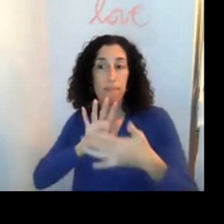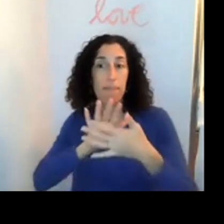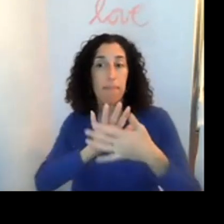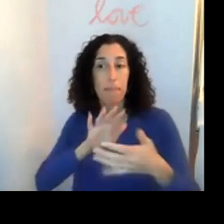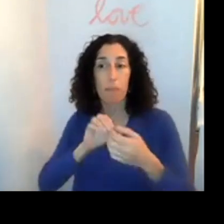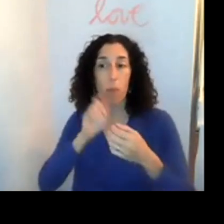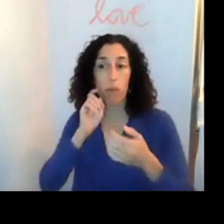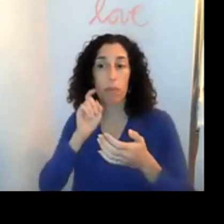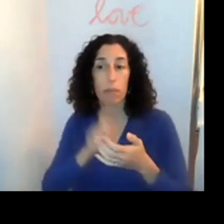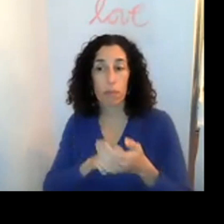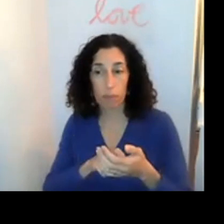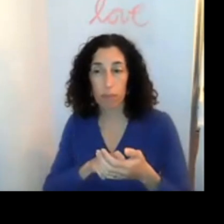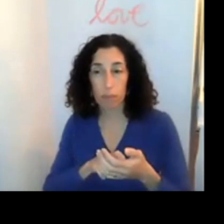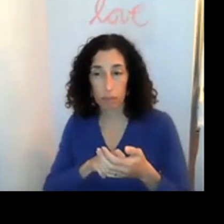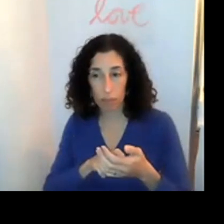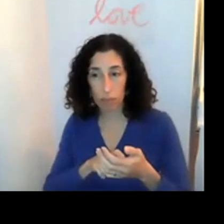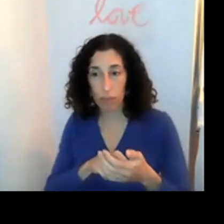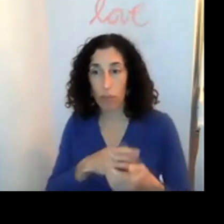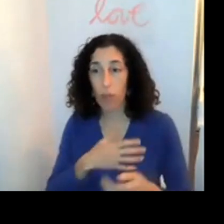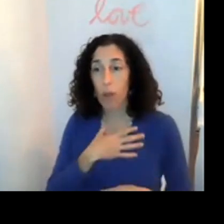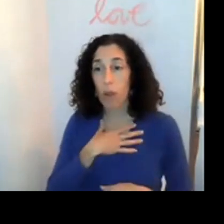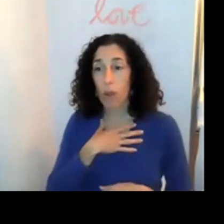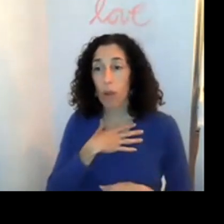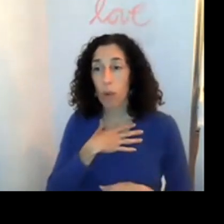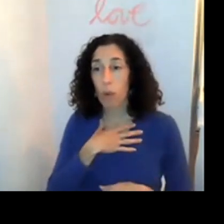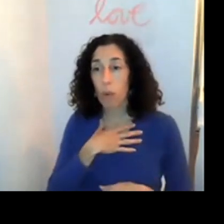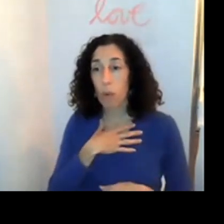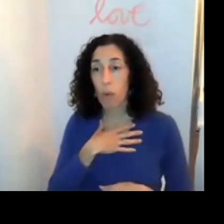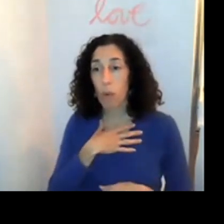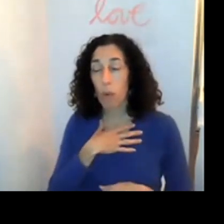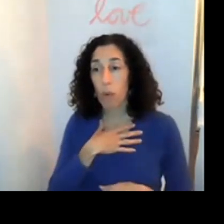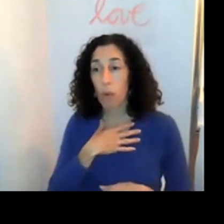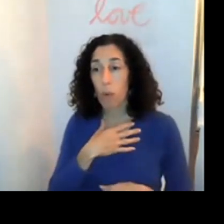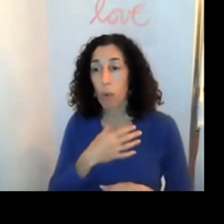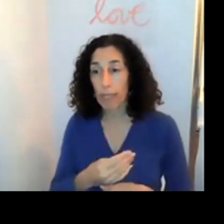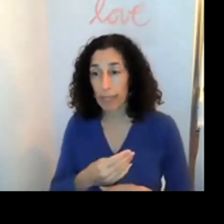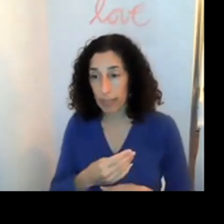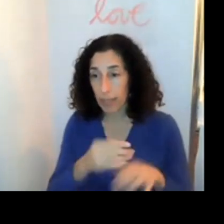my phone is telling me there's two faces in the hallway and seeing something I can't see.